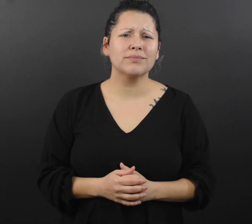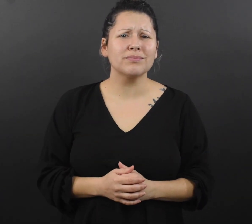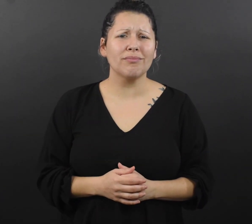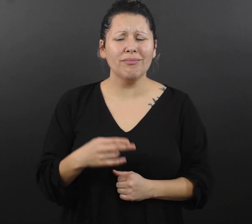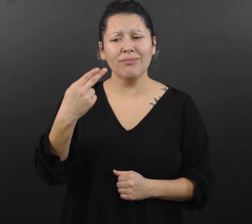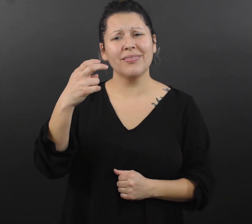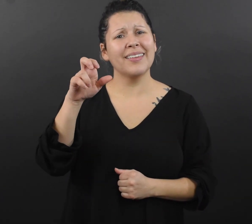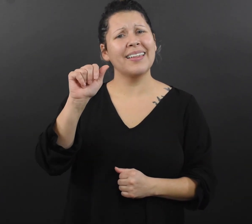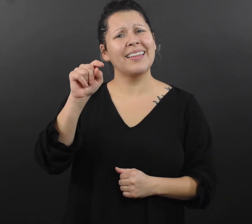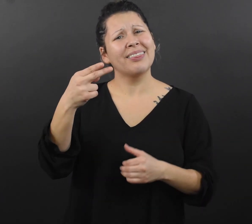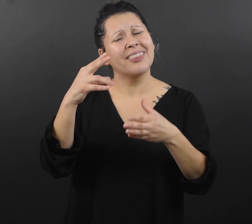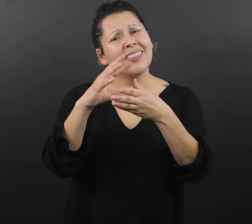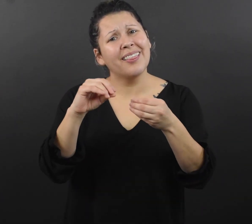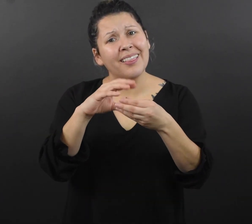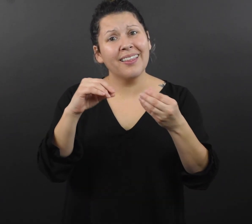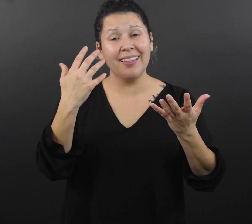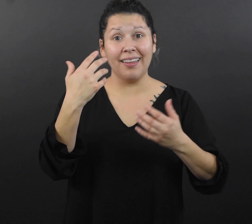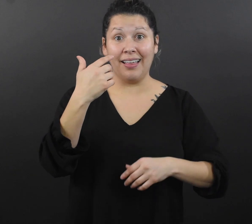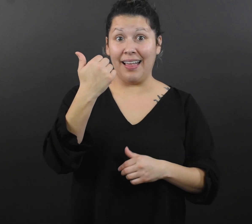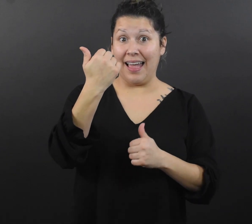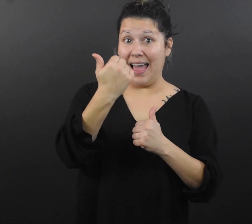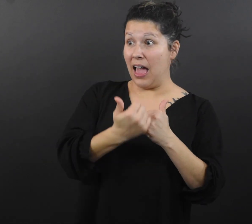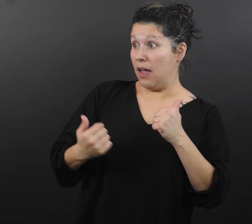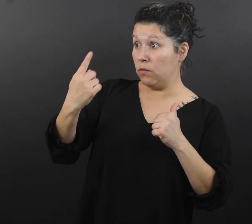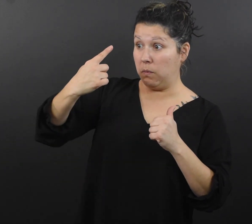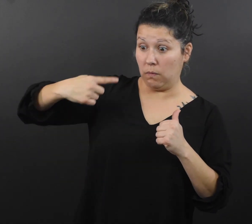“Everyone in the family should get vaccinated,” Heath said.